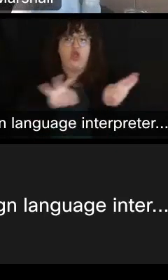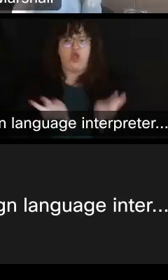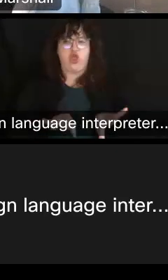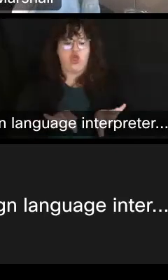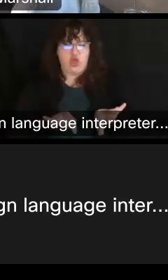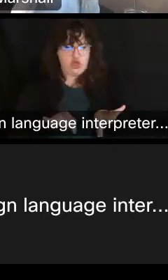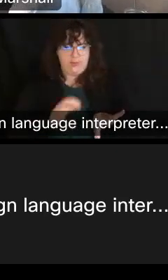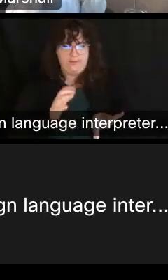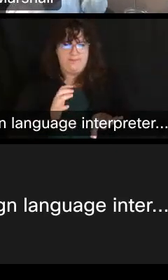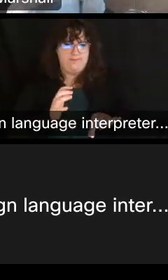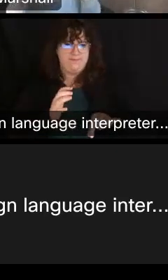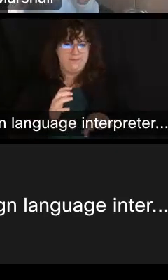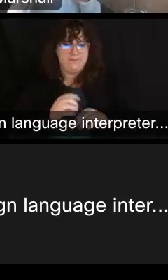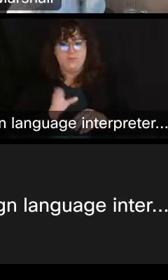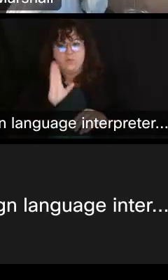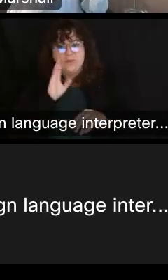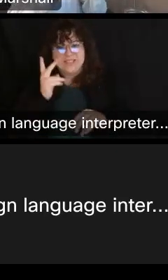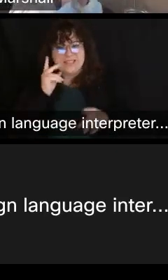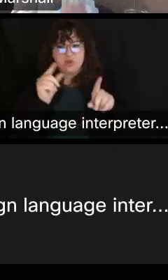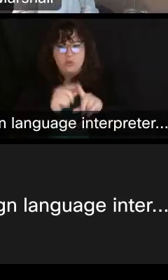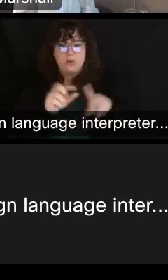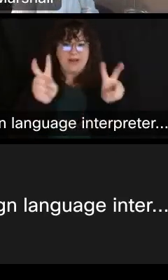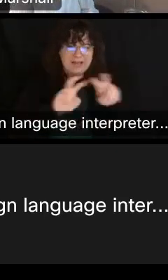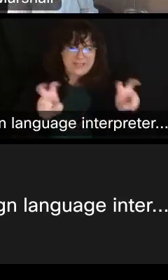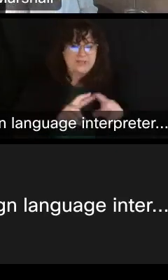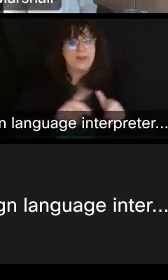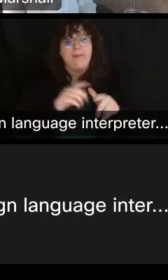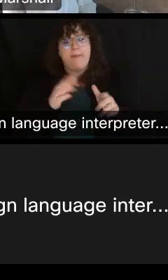I know you will. Assessment planning, linking, monitoring, coordinating,